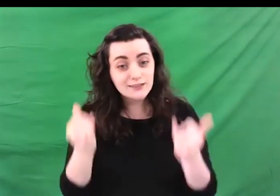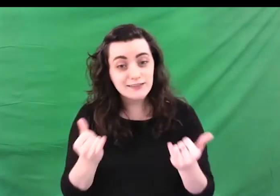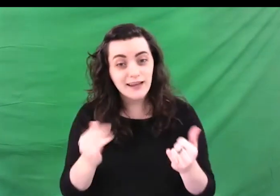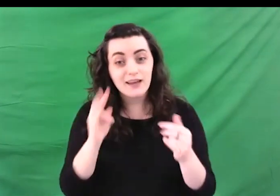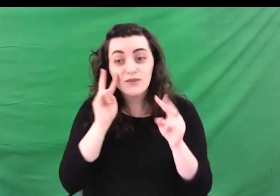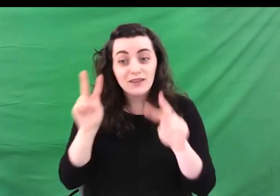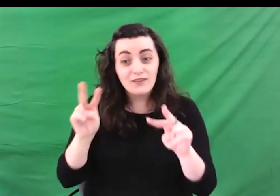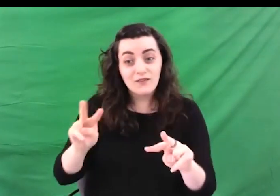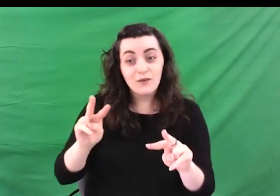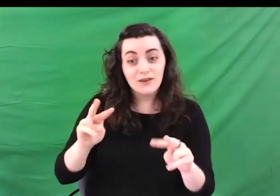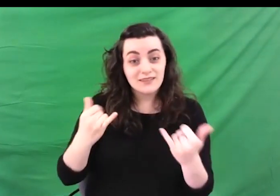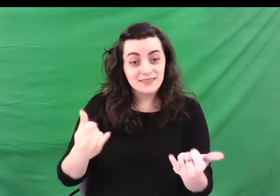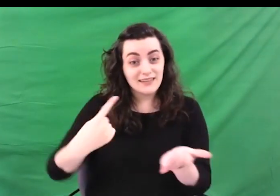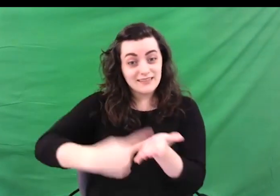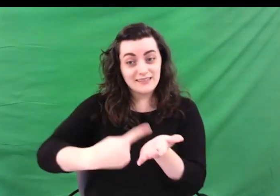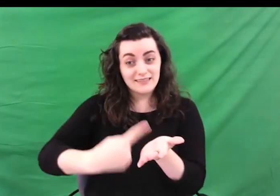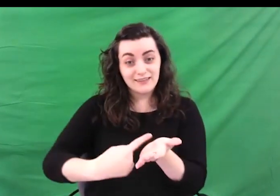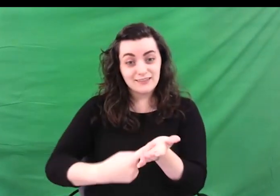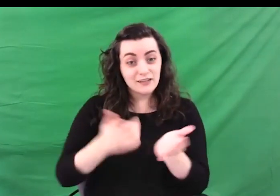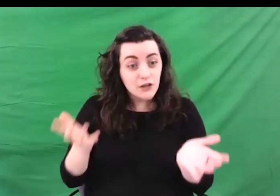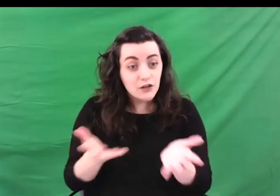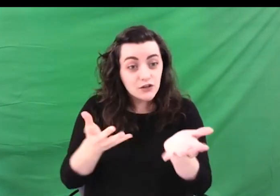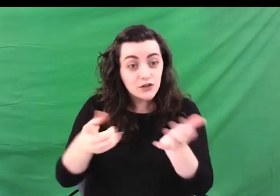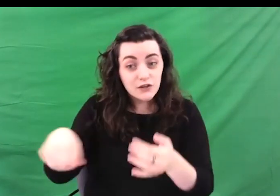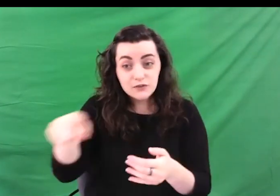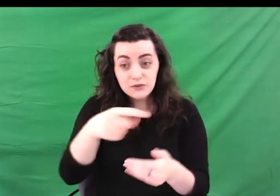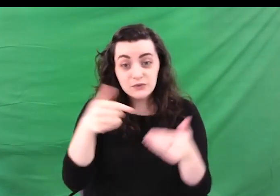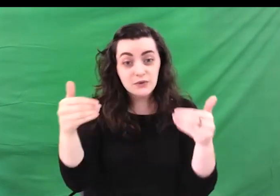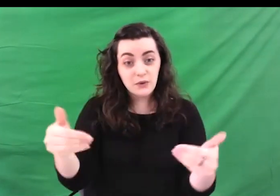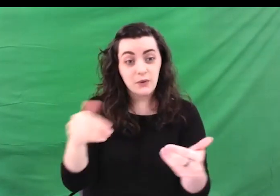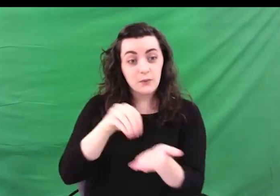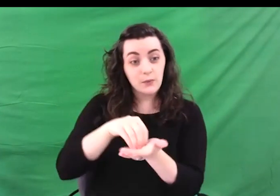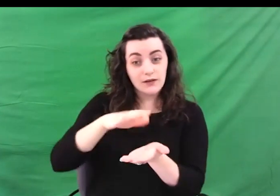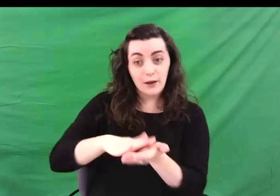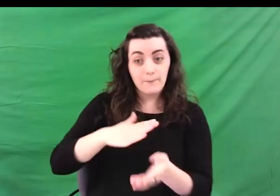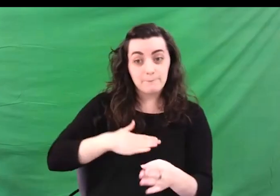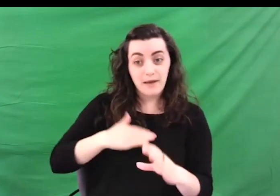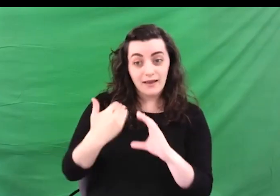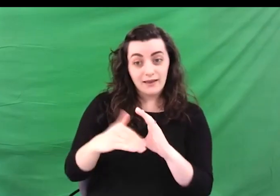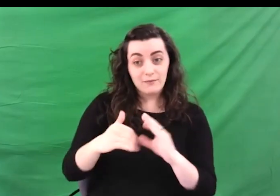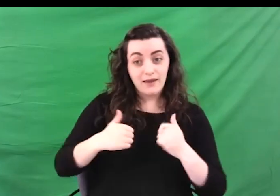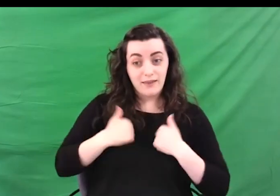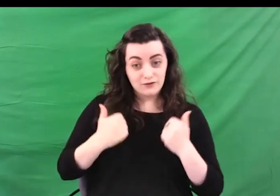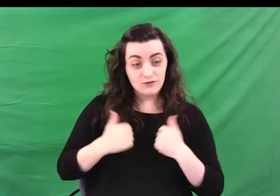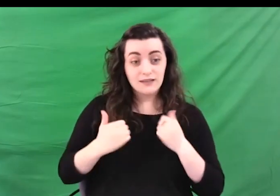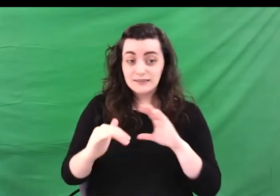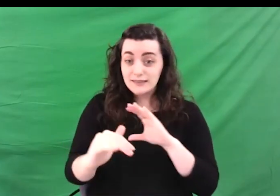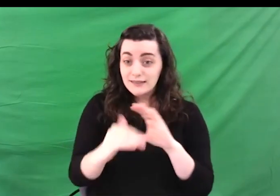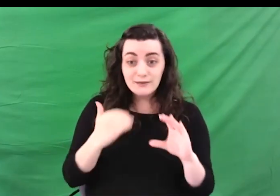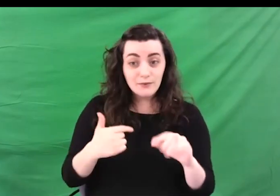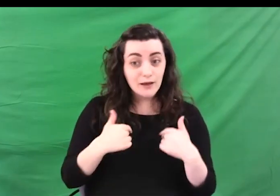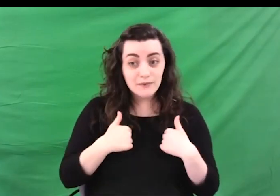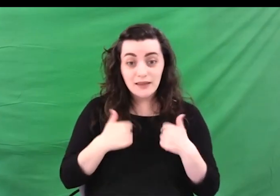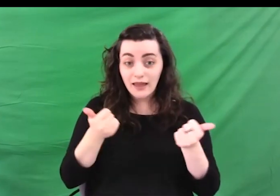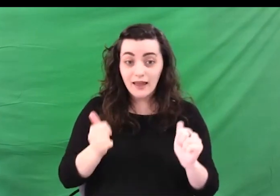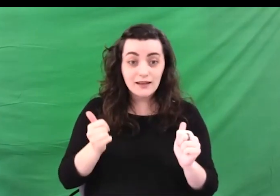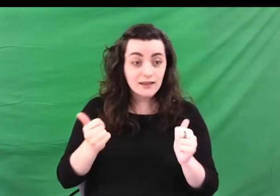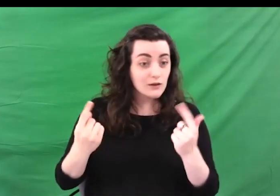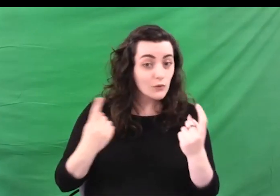and I encourage you to write down my email address and email me with questions or suggestions.